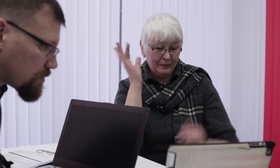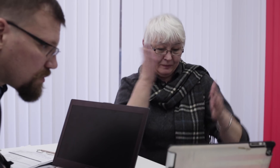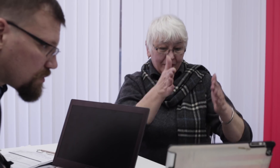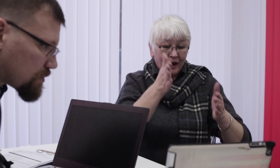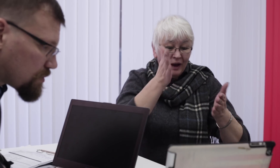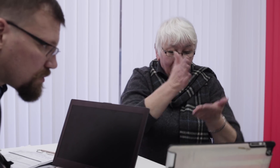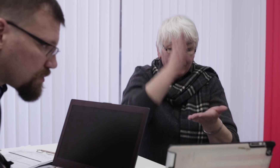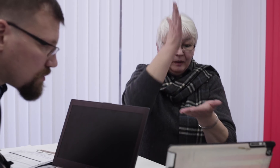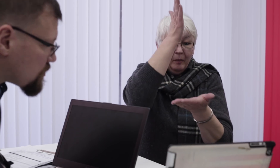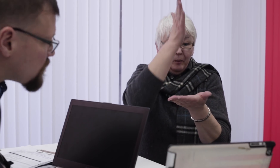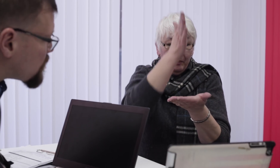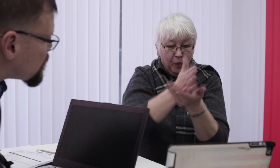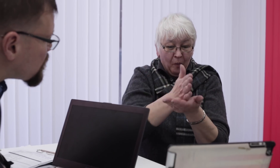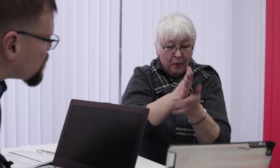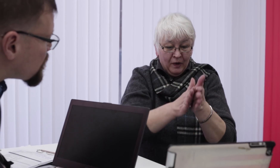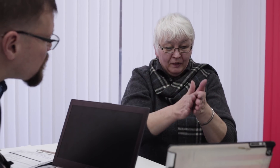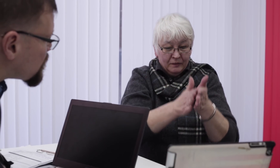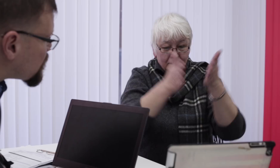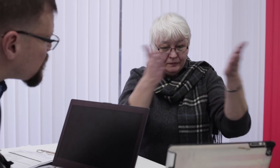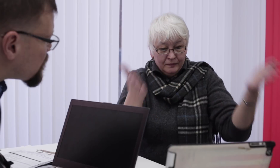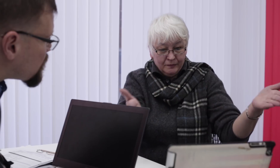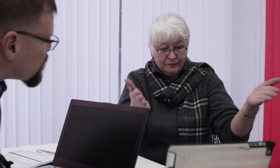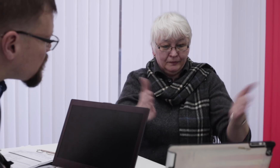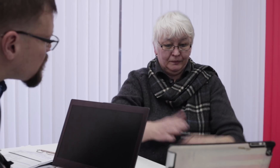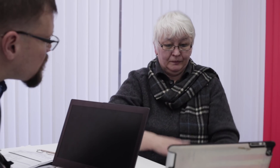I would like to split the apartment.